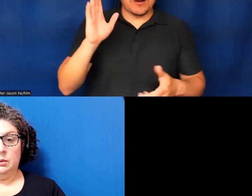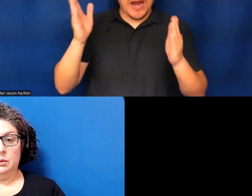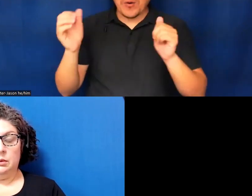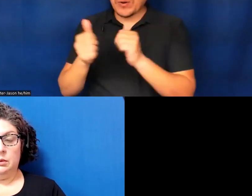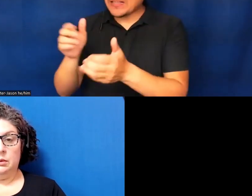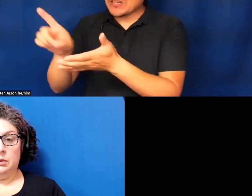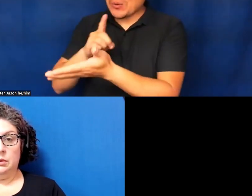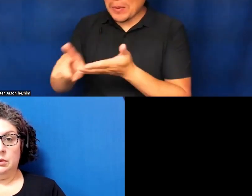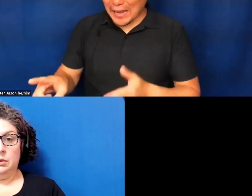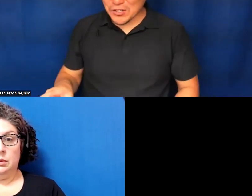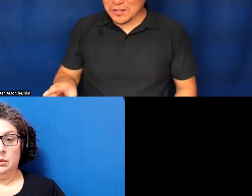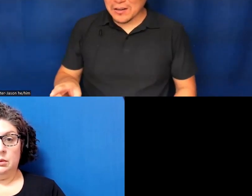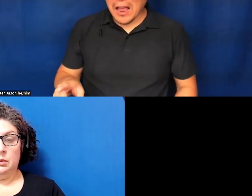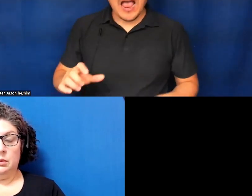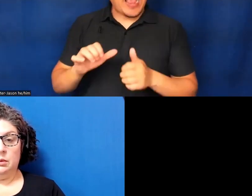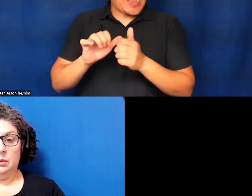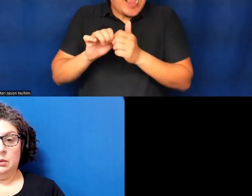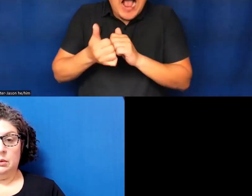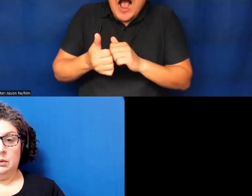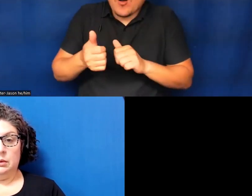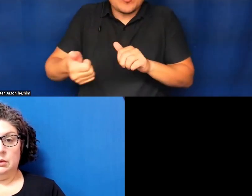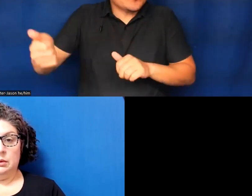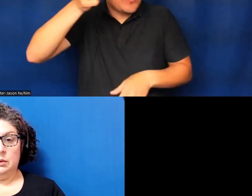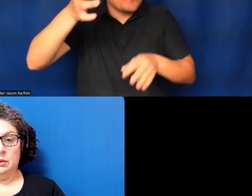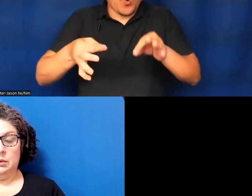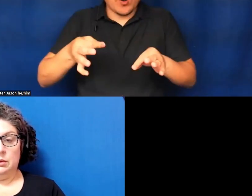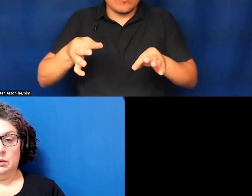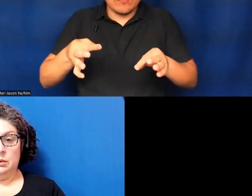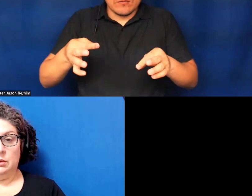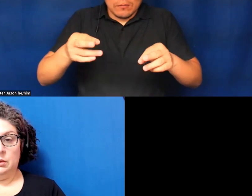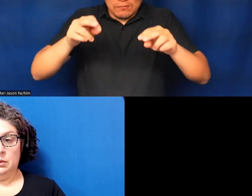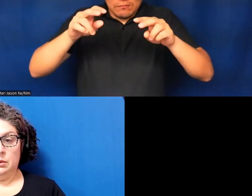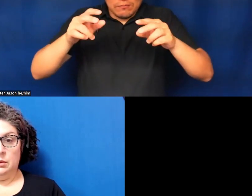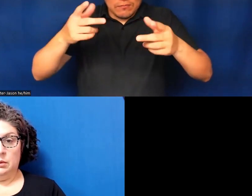specifically. How on earth is the Supreme Court going to reconcile the Fifth Circuit's decision in